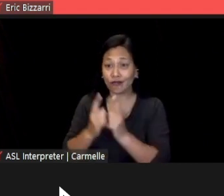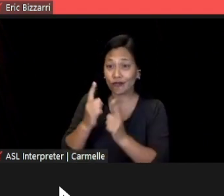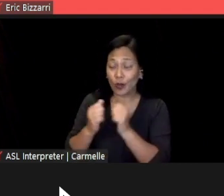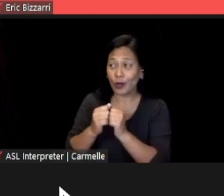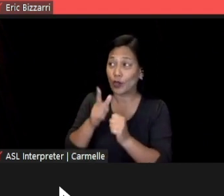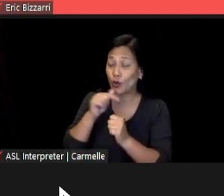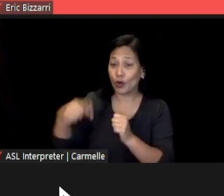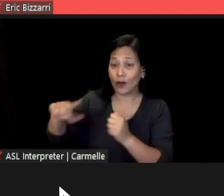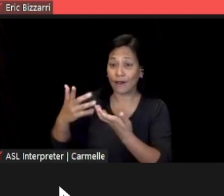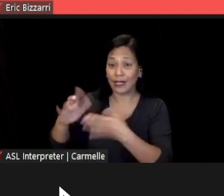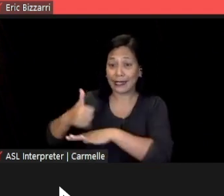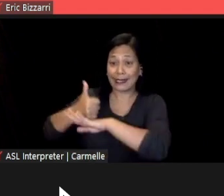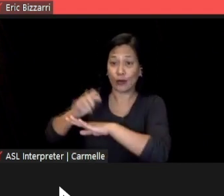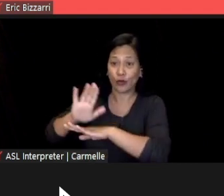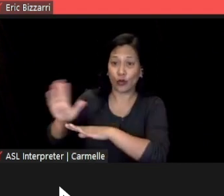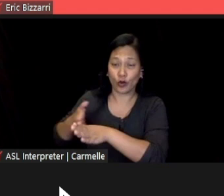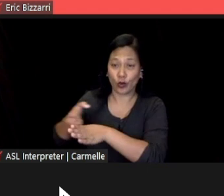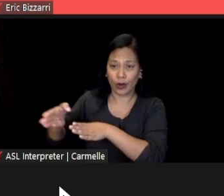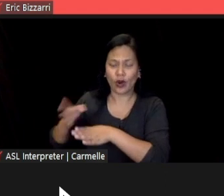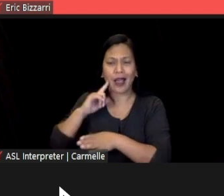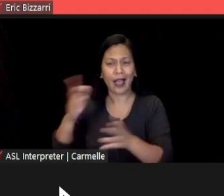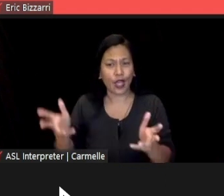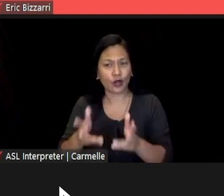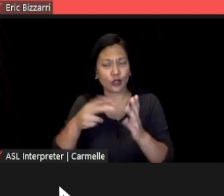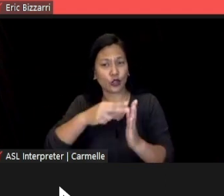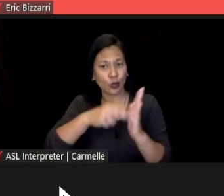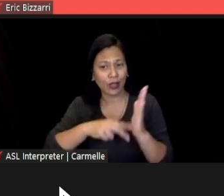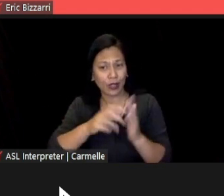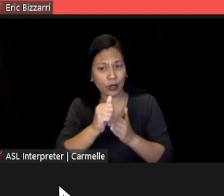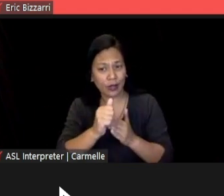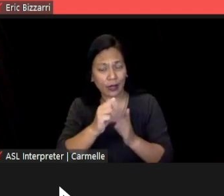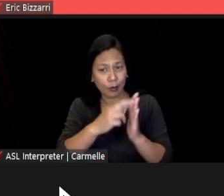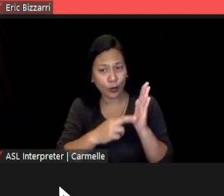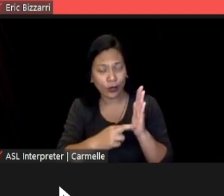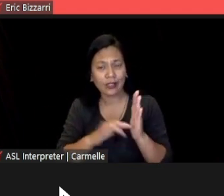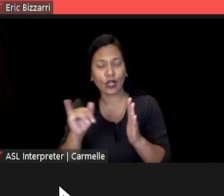I would look at those guidelines on our website and look at the list of accelerators, that we list on that